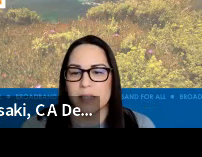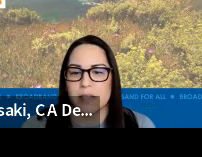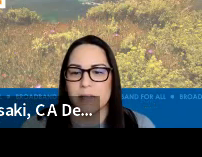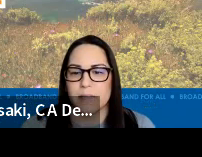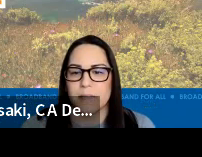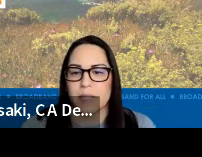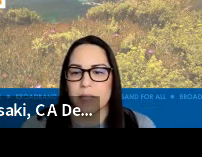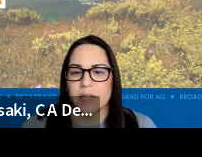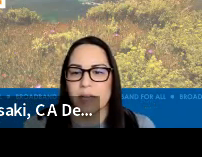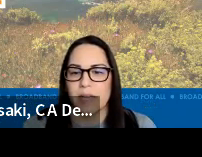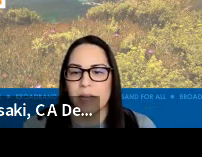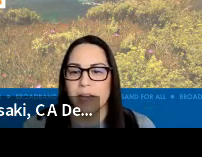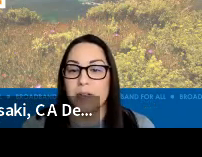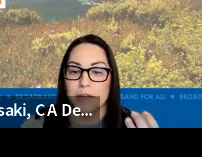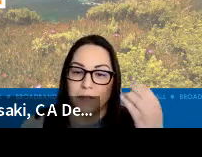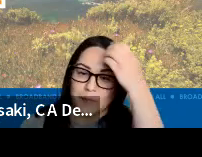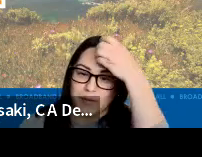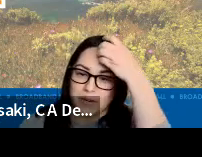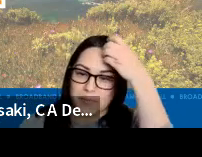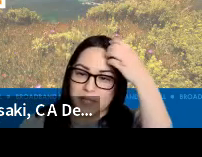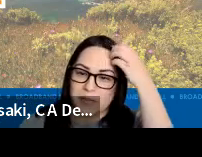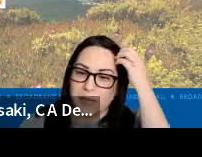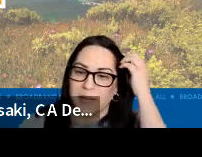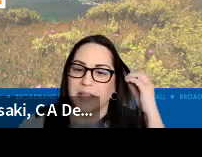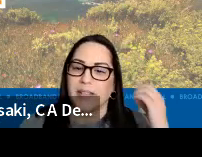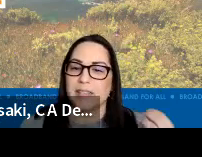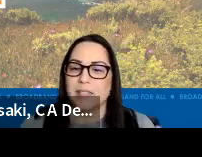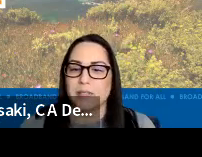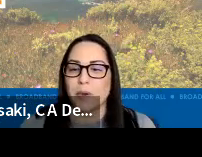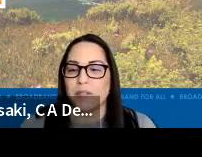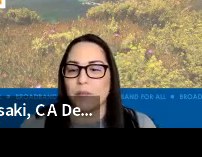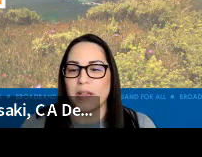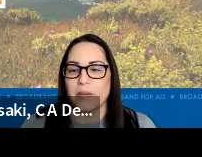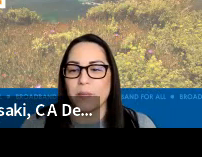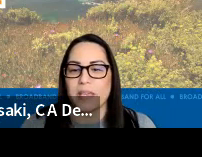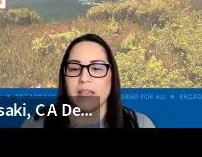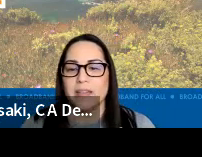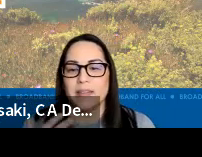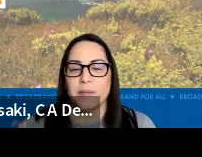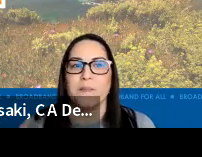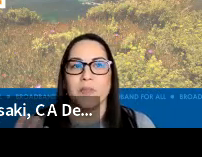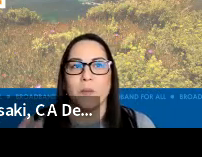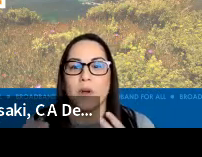that's I don't know if you wanna speak to it. But I mean that's part of why we want